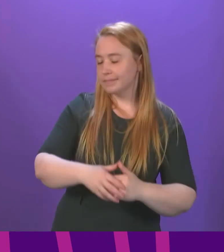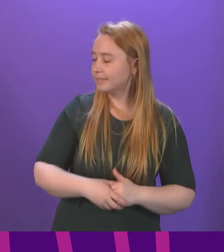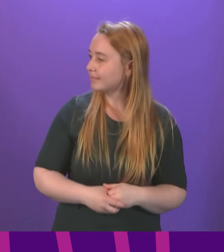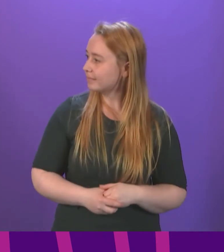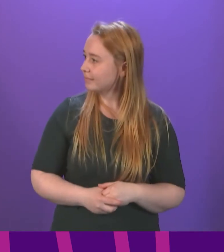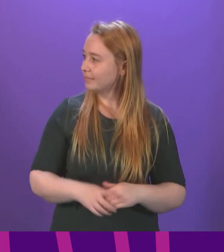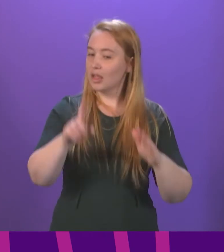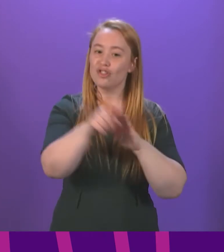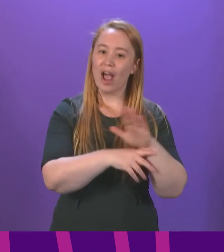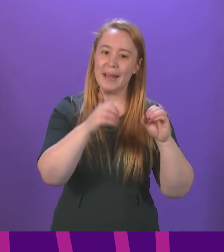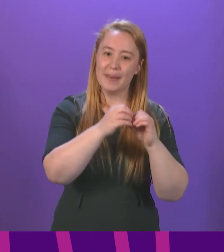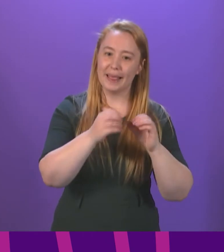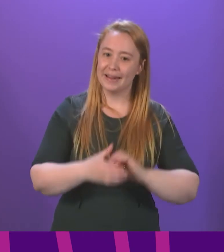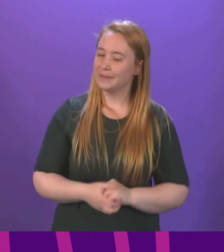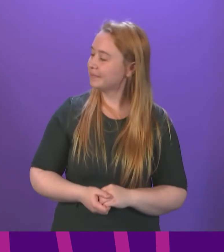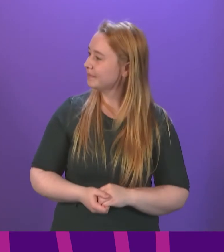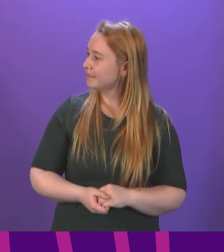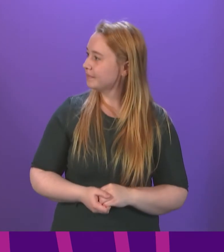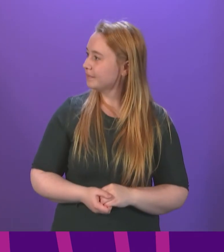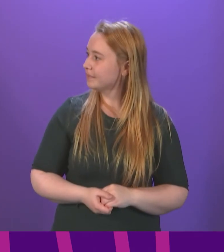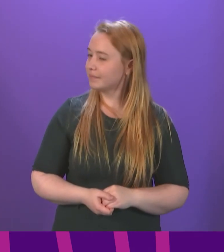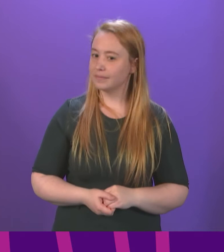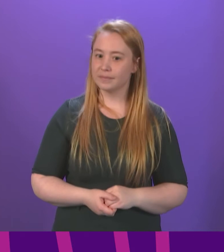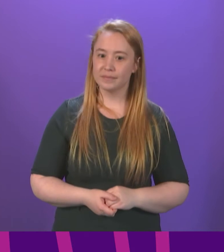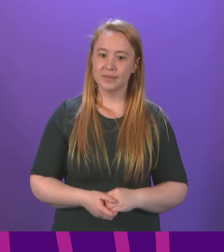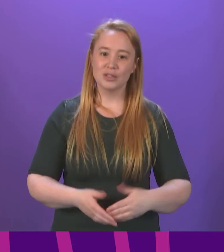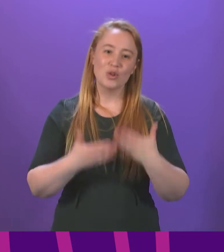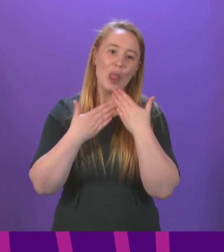Jackie Baillie (Dumbarton) (Lab): I thank the minister for the advance copy of her statement.